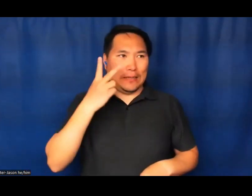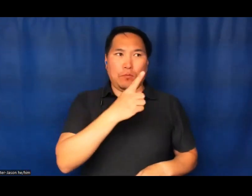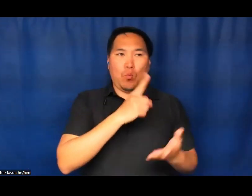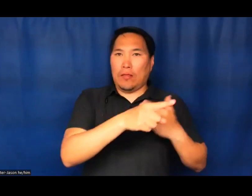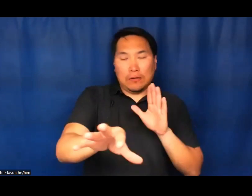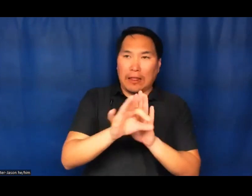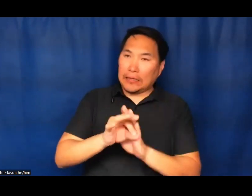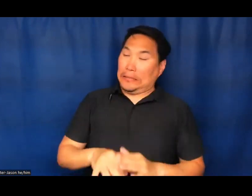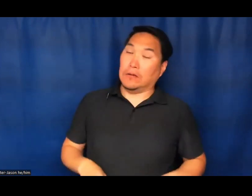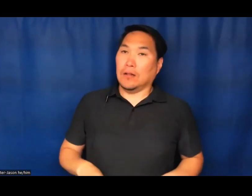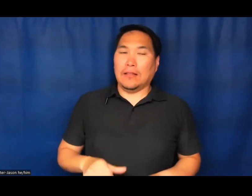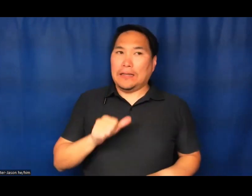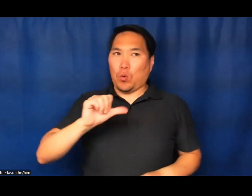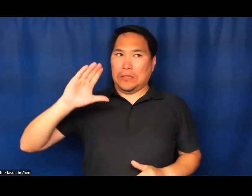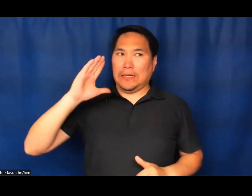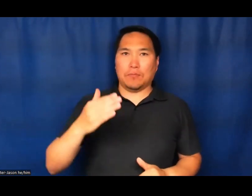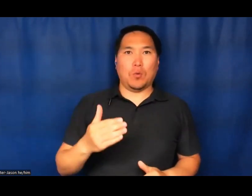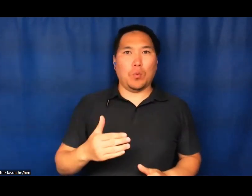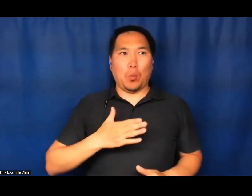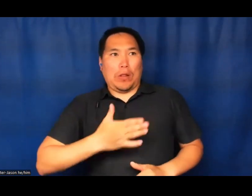So they certainly don't seem bent in that direction.